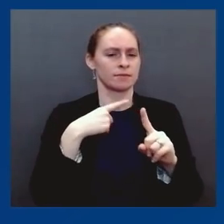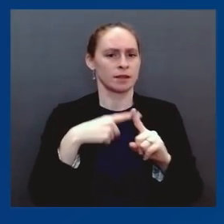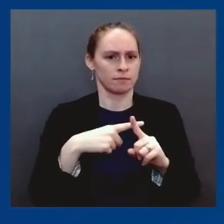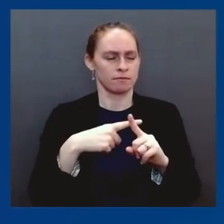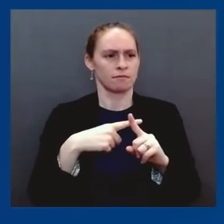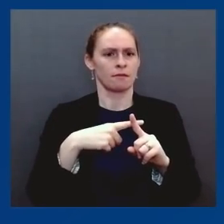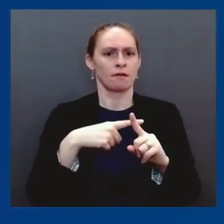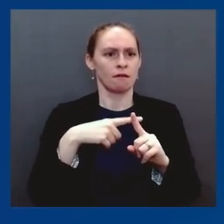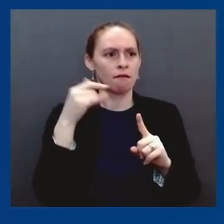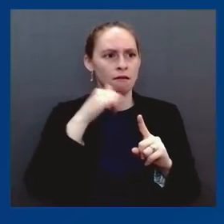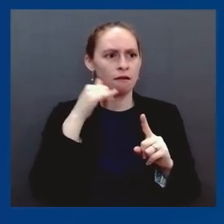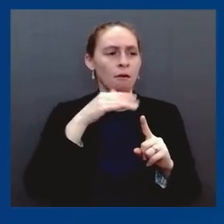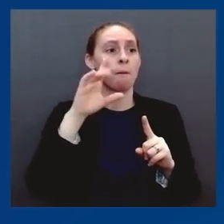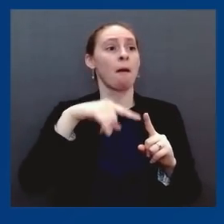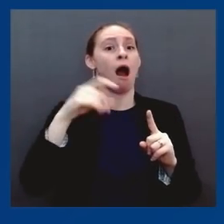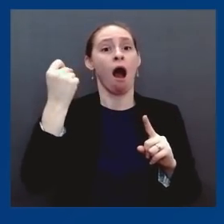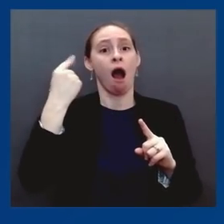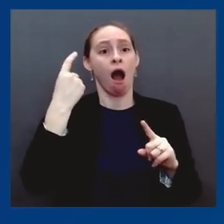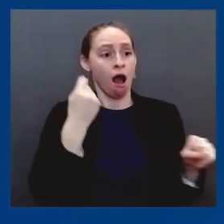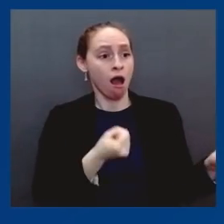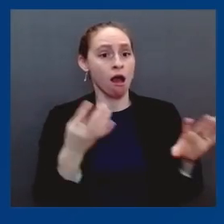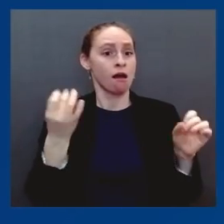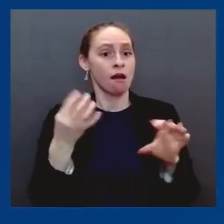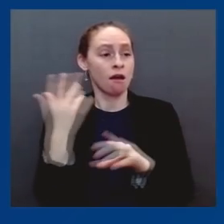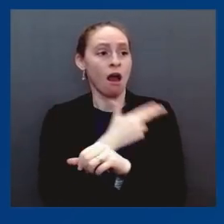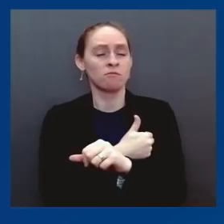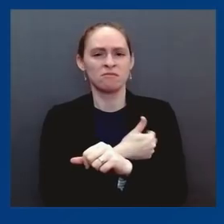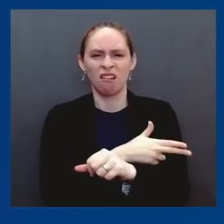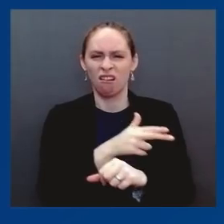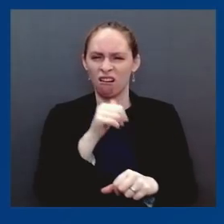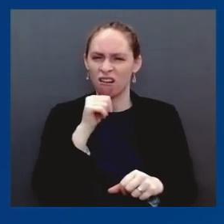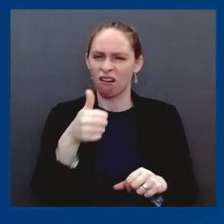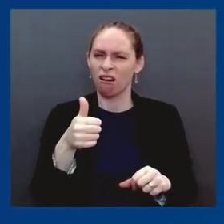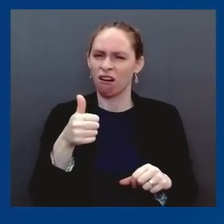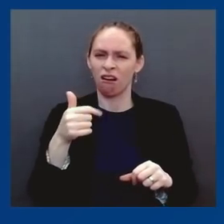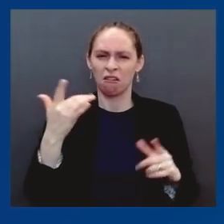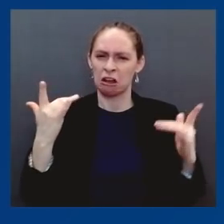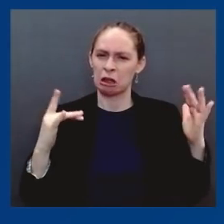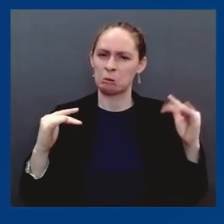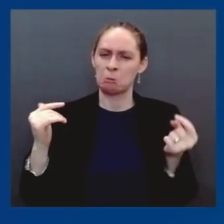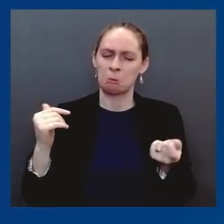indicate a plus 126 percent increase in cases